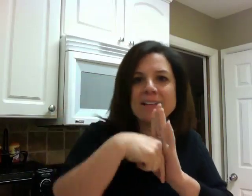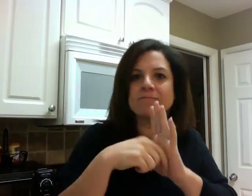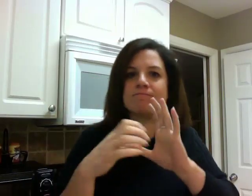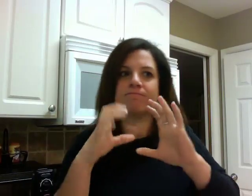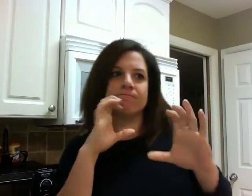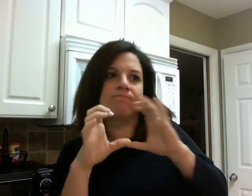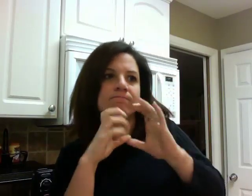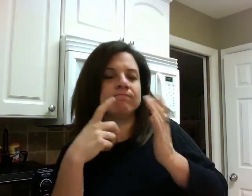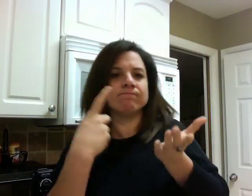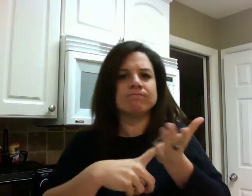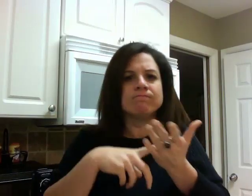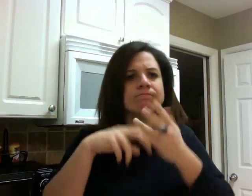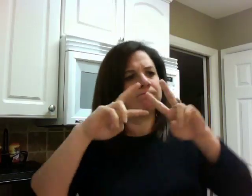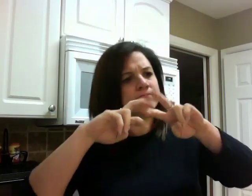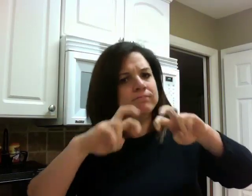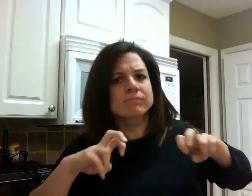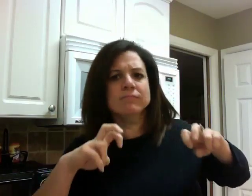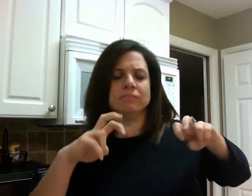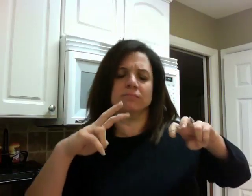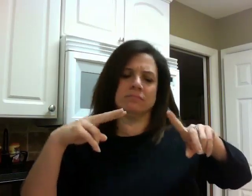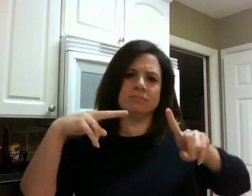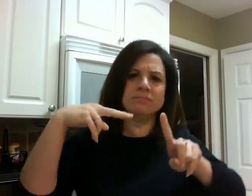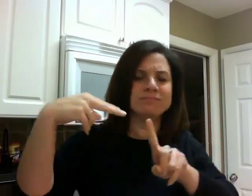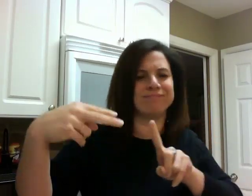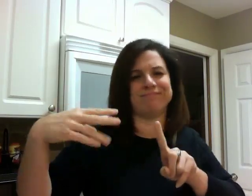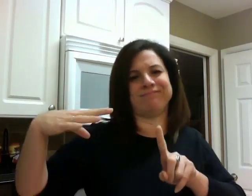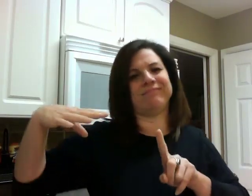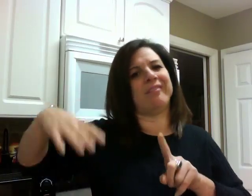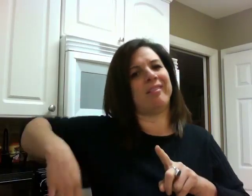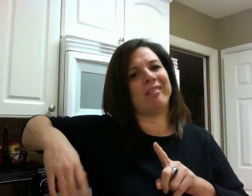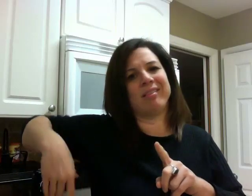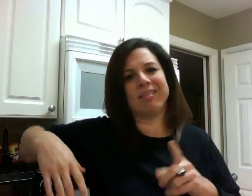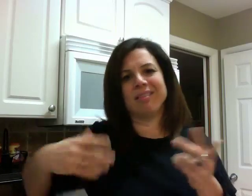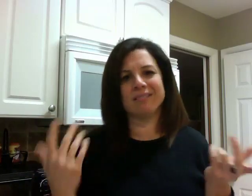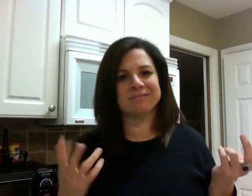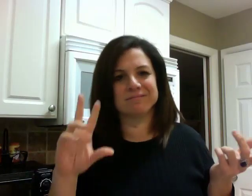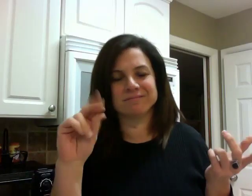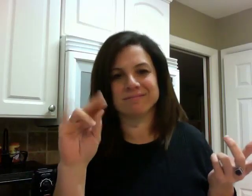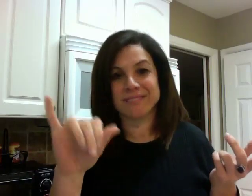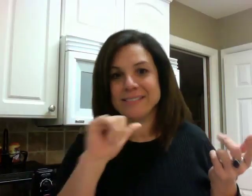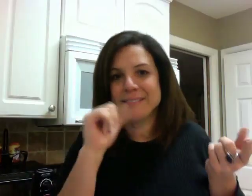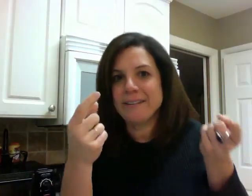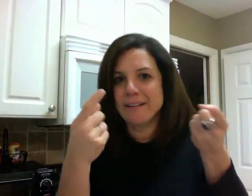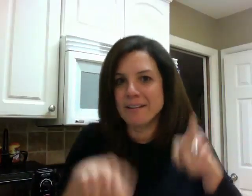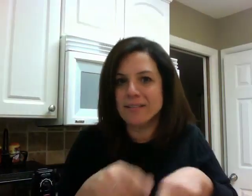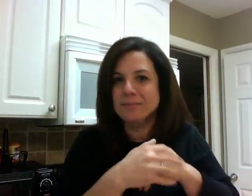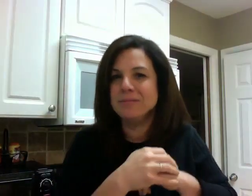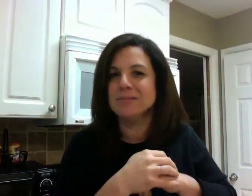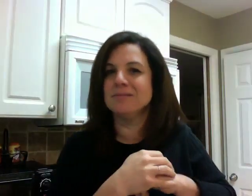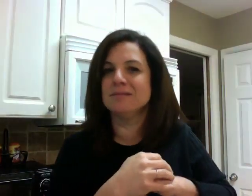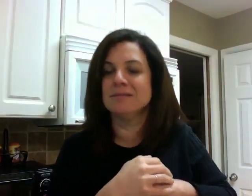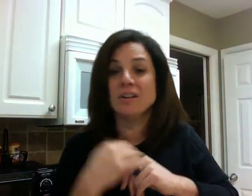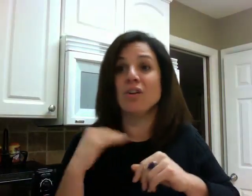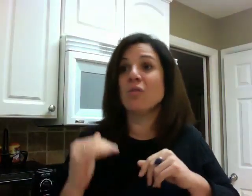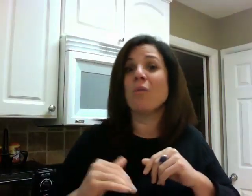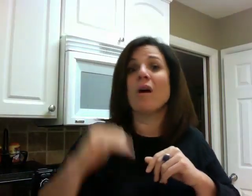Did I really have that kind of in-depth conversation, discussions, analysis and listening to perspectives? No, I have not. That did NOT happen!